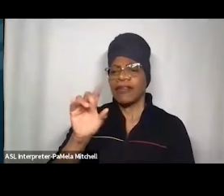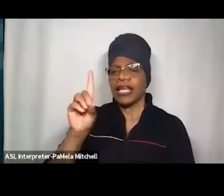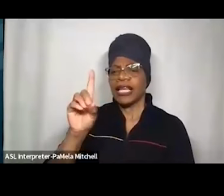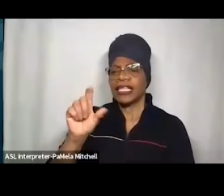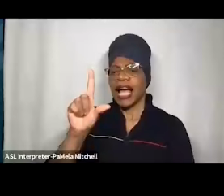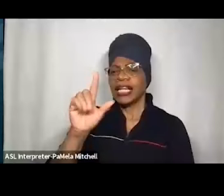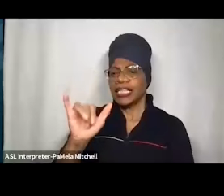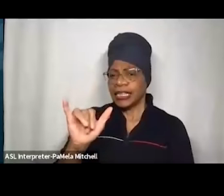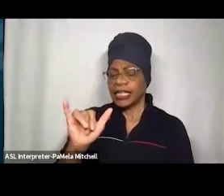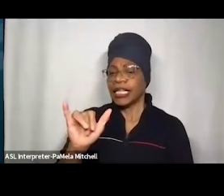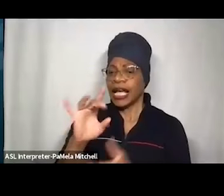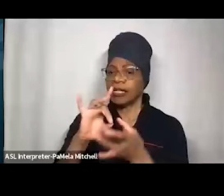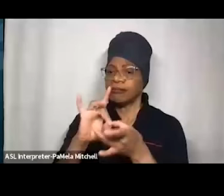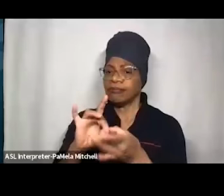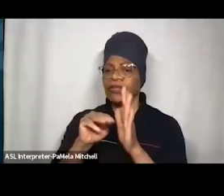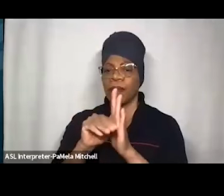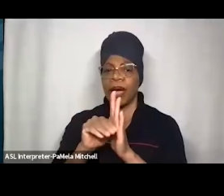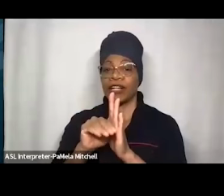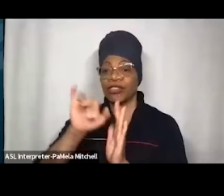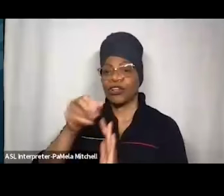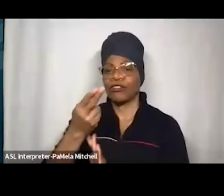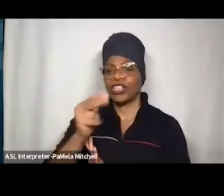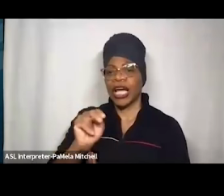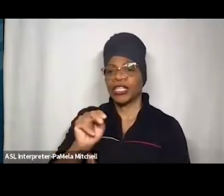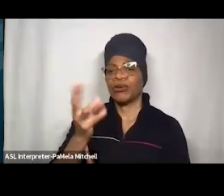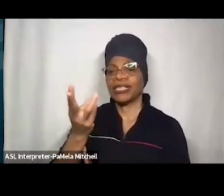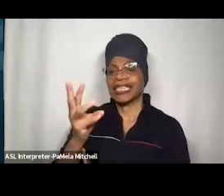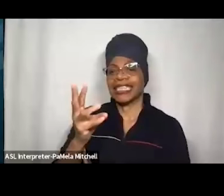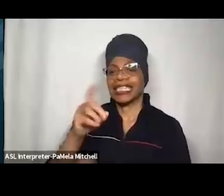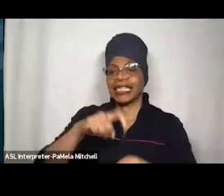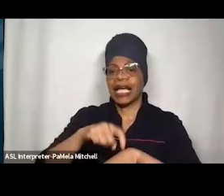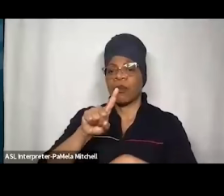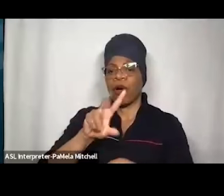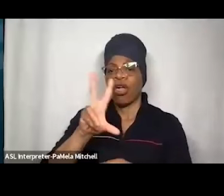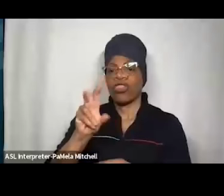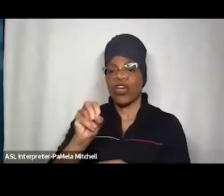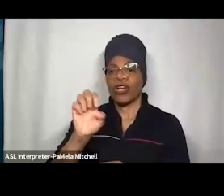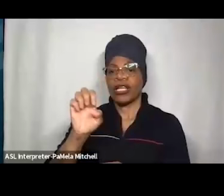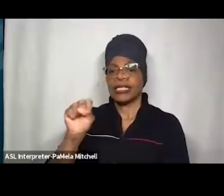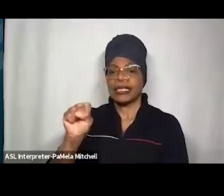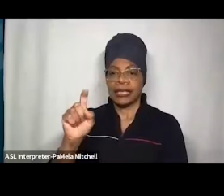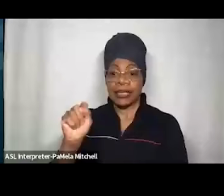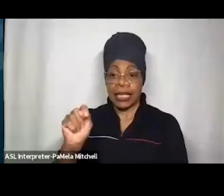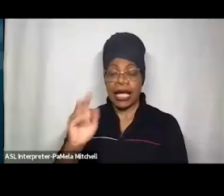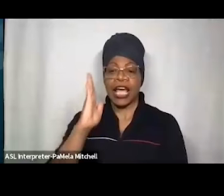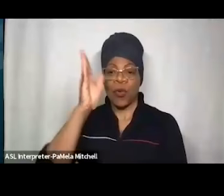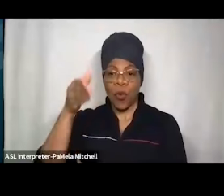So come to our webinar on January 16th at 1:30 Eastern and we'll get all into that information.